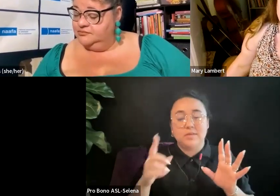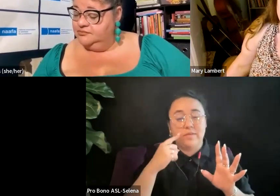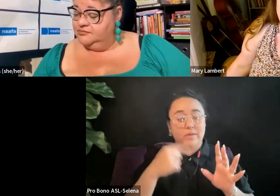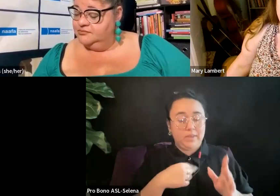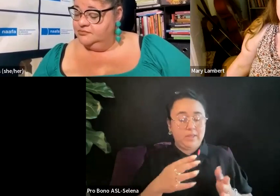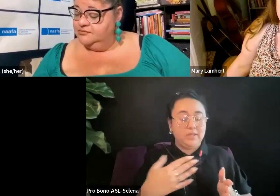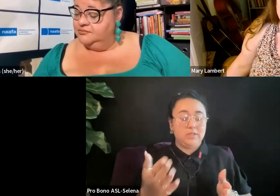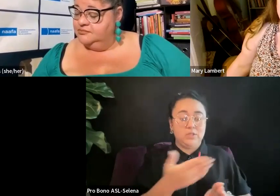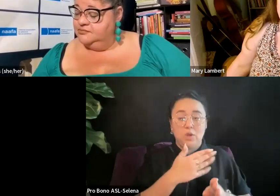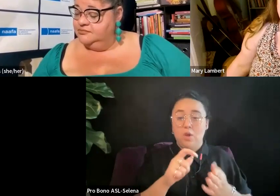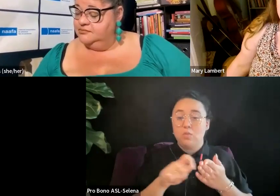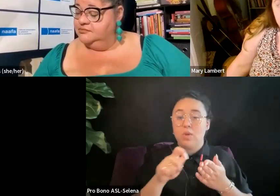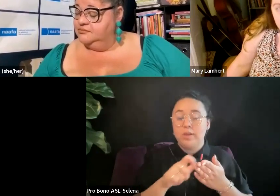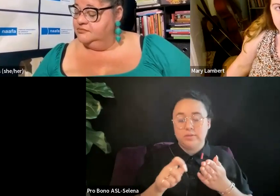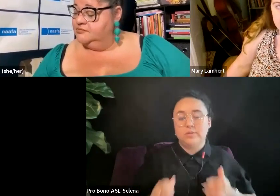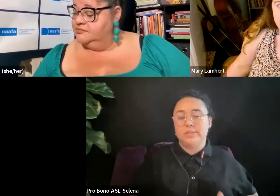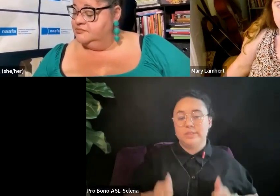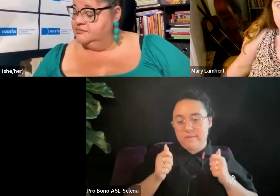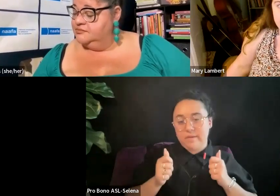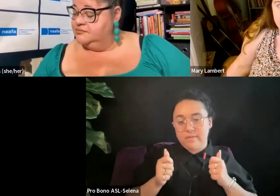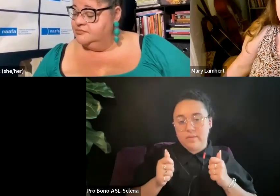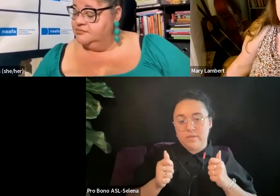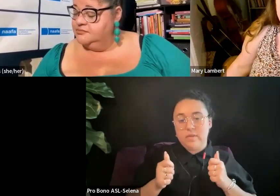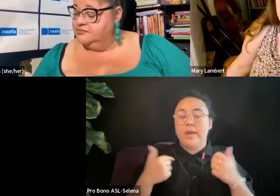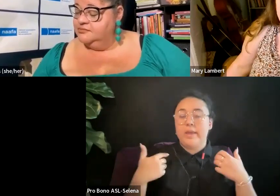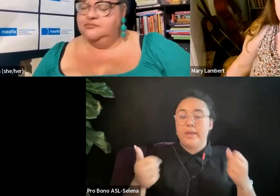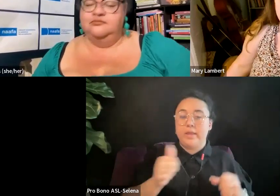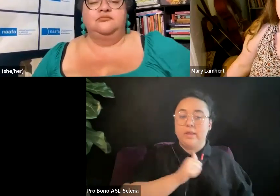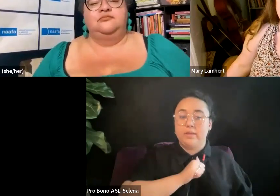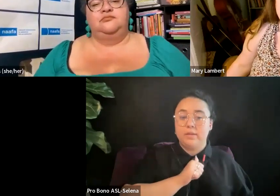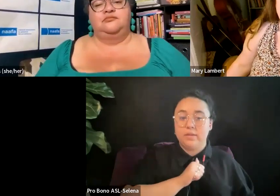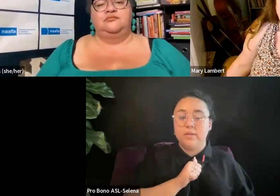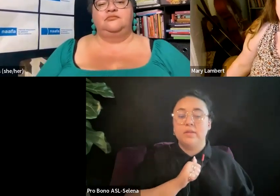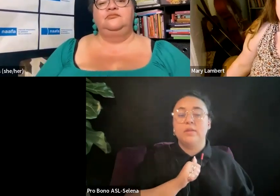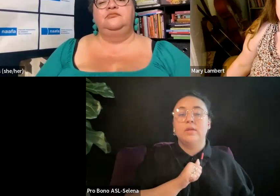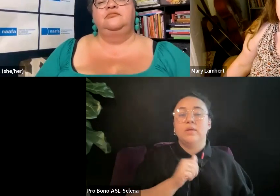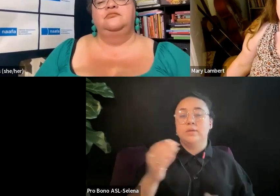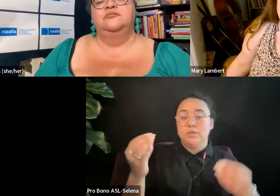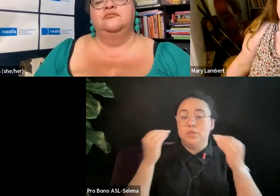It was a way to heal myself. And it taught from a really early age